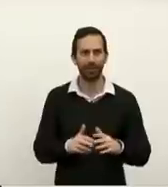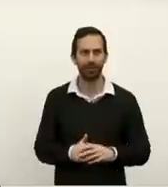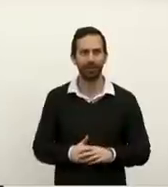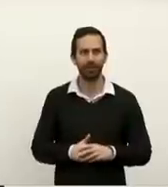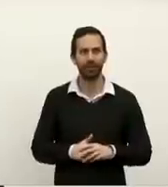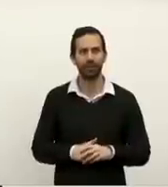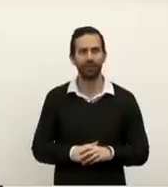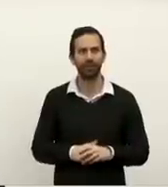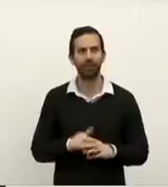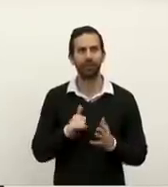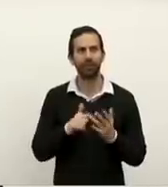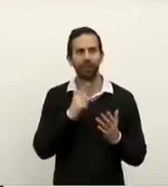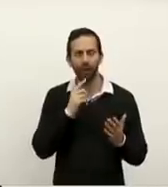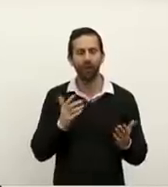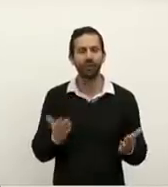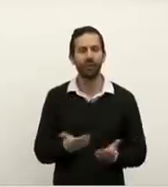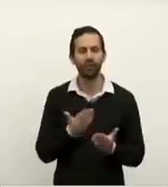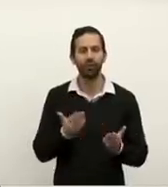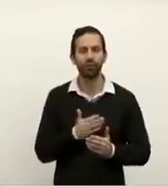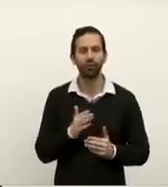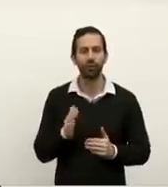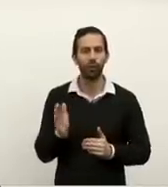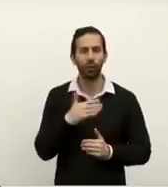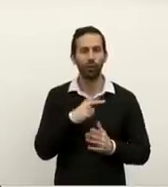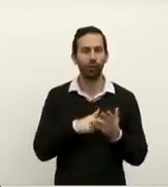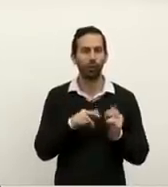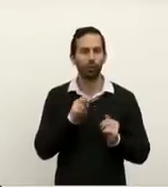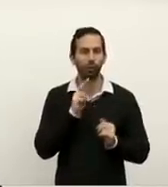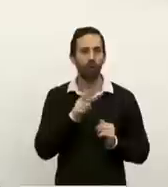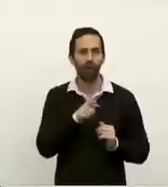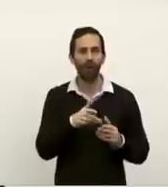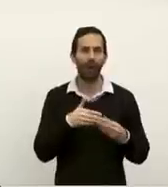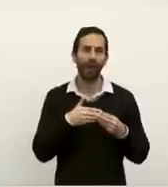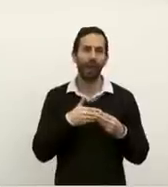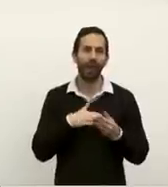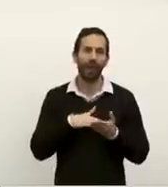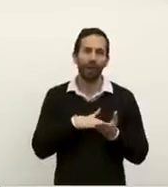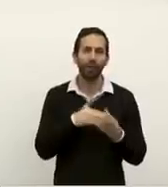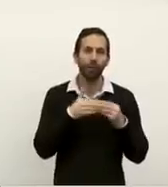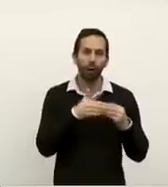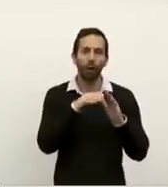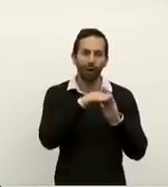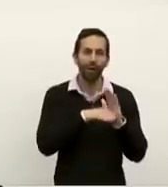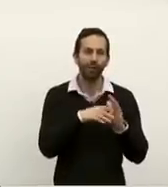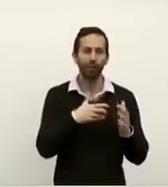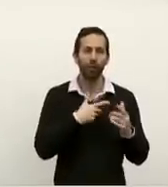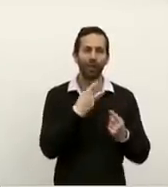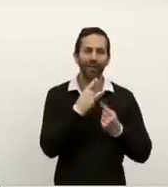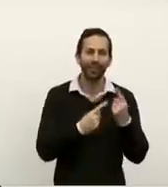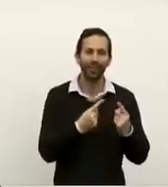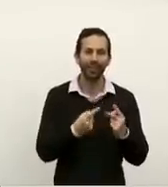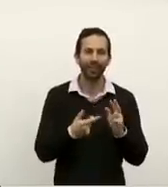So I think, I'll encourage Paul to look at that help guide on our website, and that's got a lot more detail if in case they've got any questions